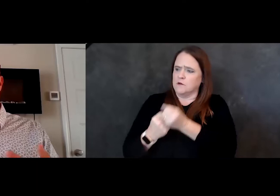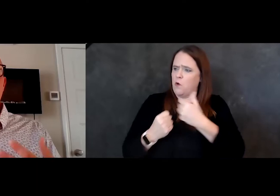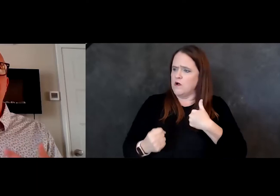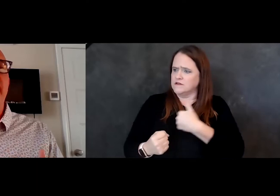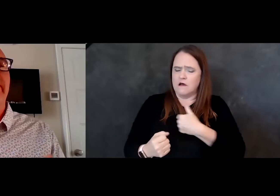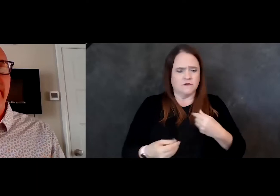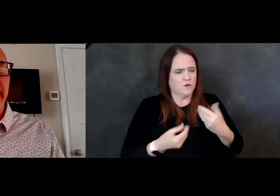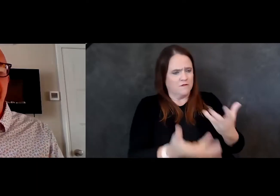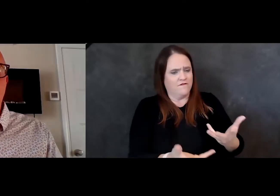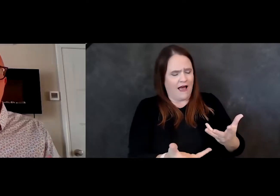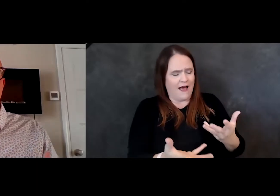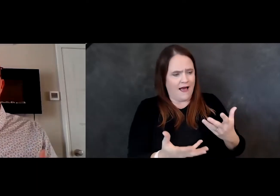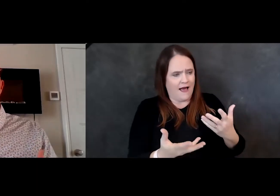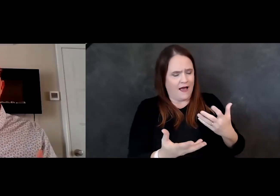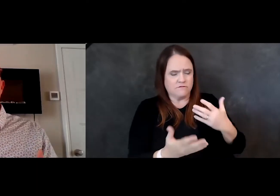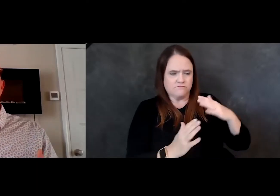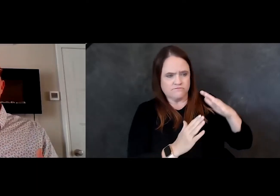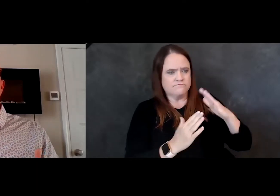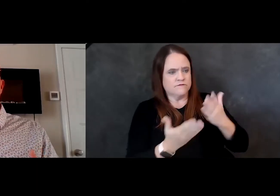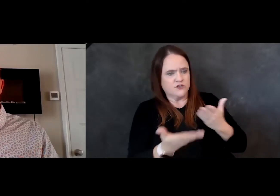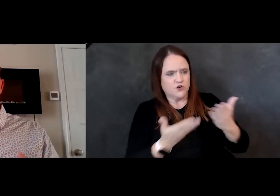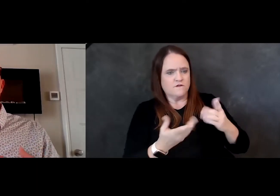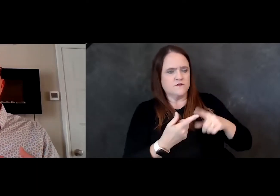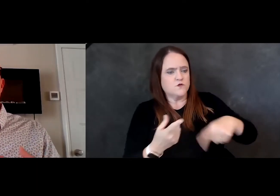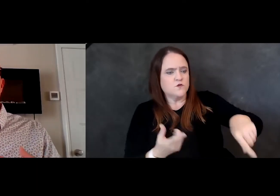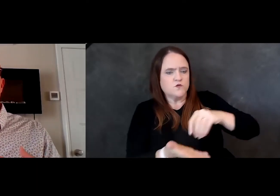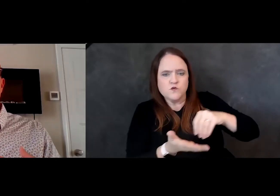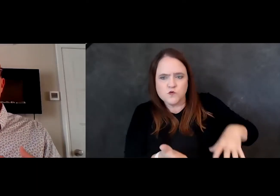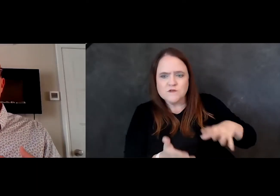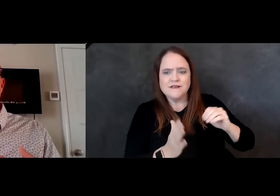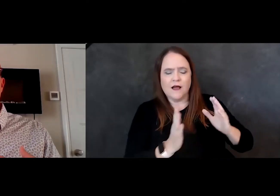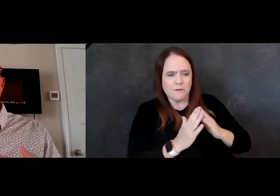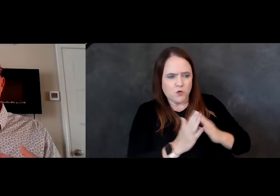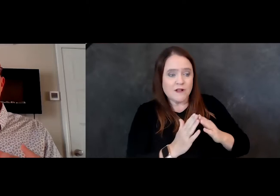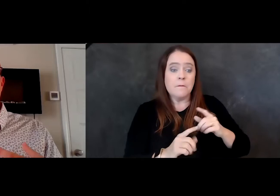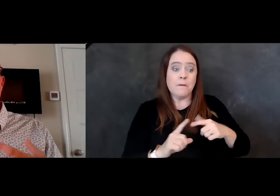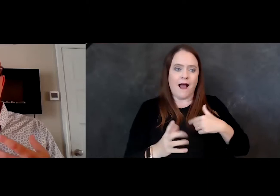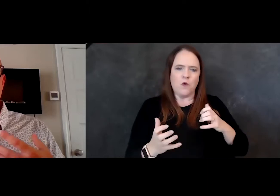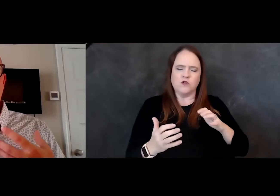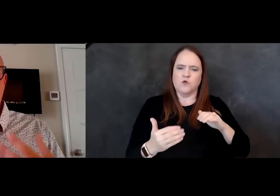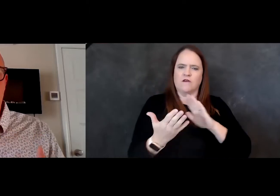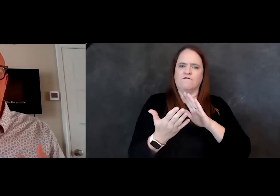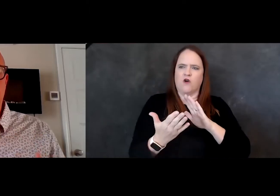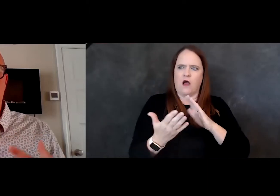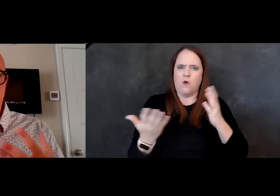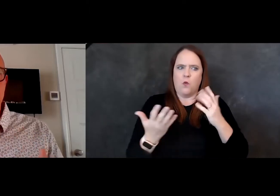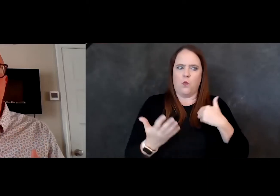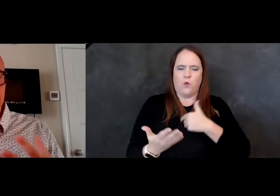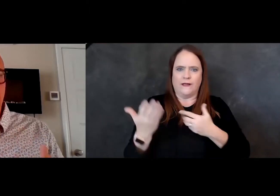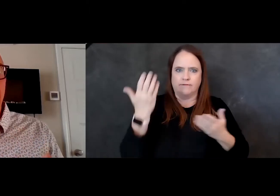And I wanted to confront that in a way that allowed a wonderful set of experts to come